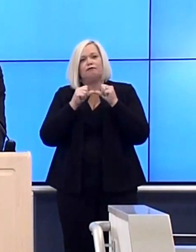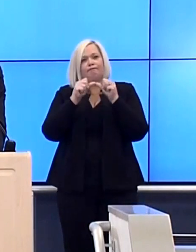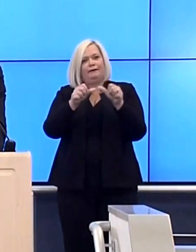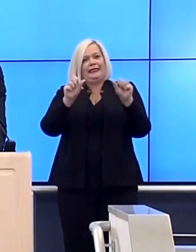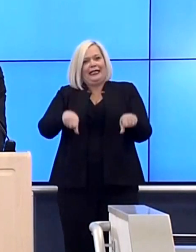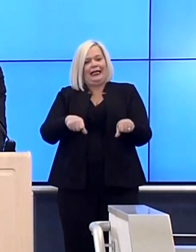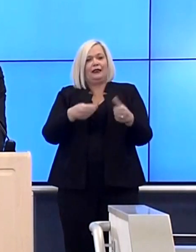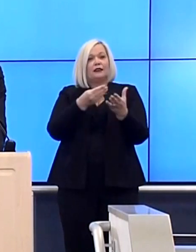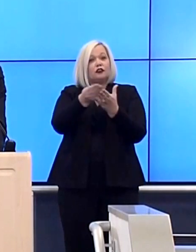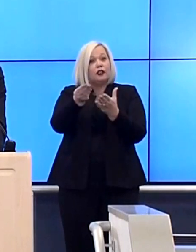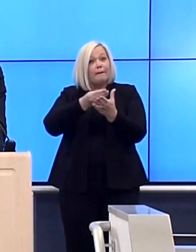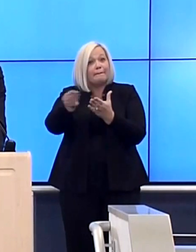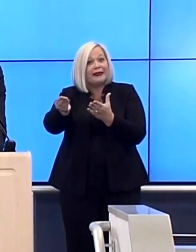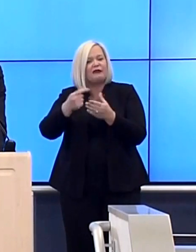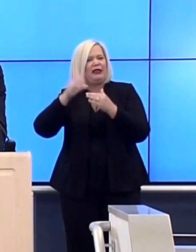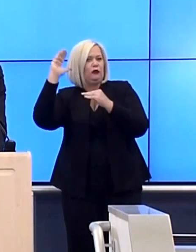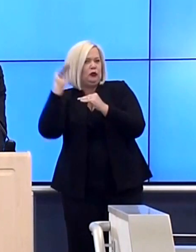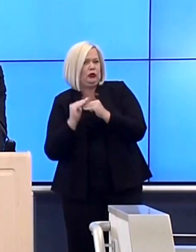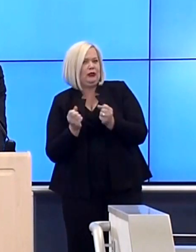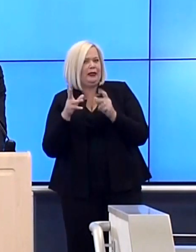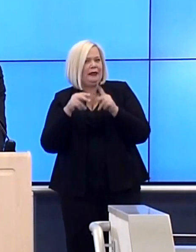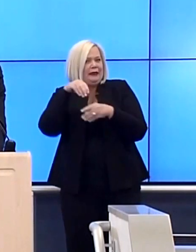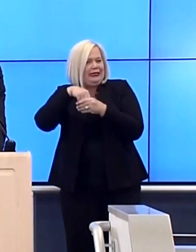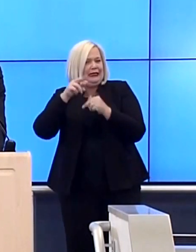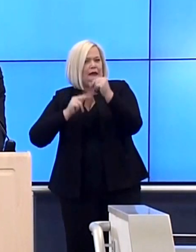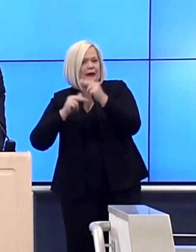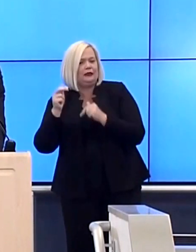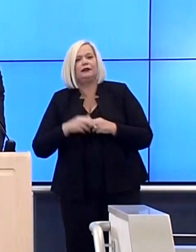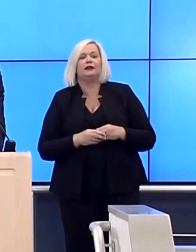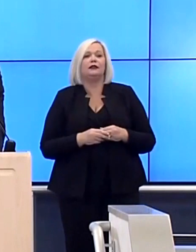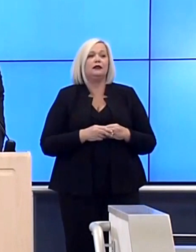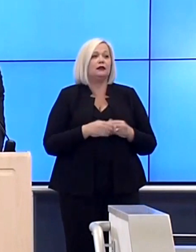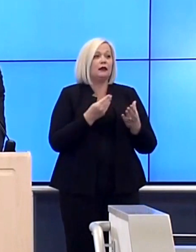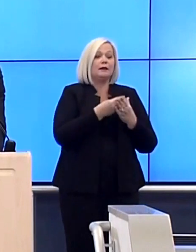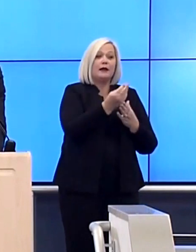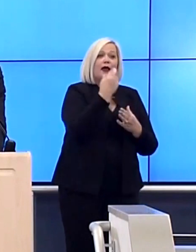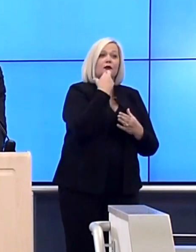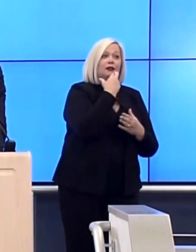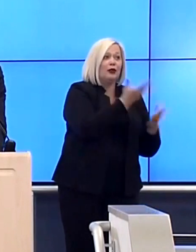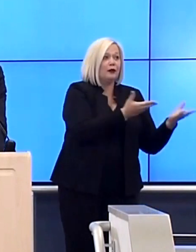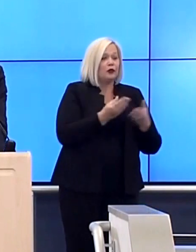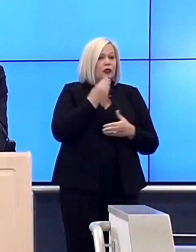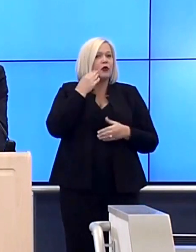INDOOR, INDIVIDUALIZED ACTIVITIES, WITH MASKS. ACTIVITIES, WITH MASKS. RETAIL SHOPPING, WITH REDUCED RETAIL SHOPPING, WITH REDUCED CAPACITY, TAKEOUT FROM A